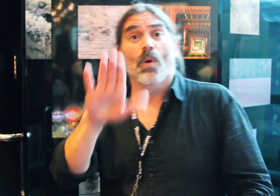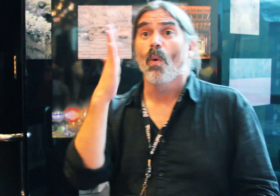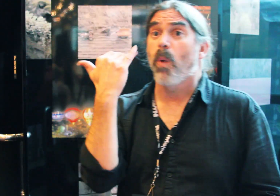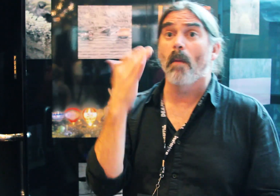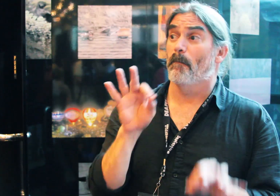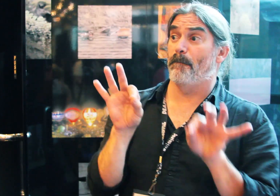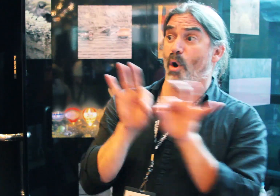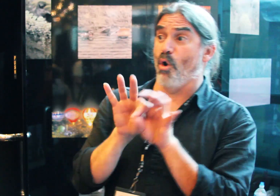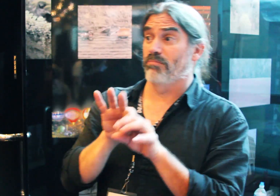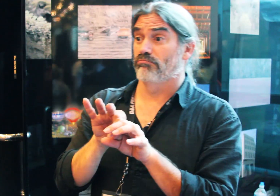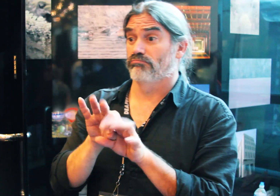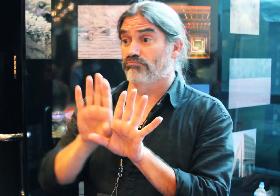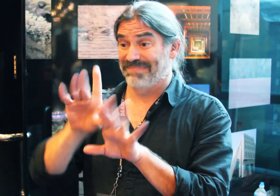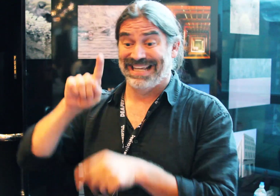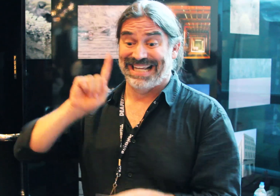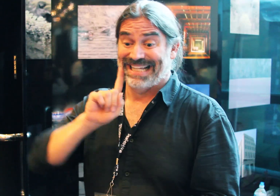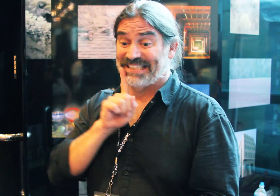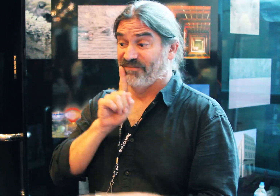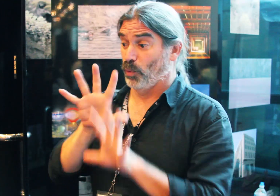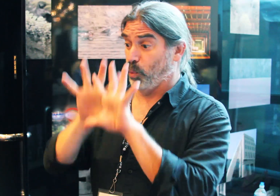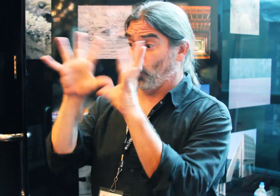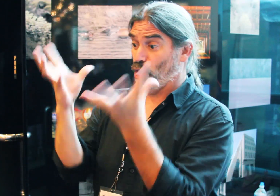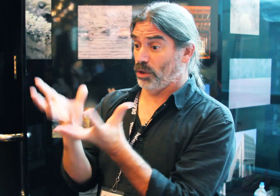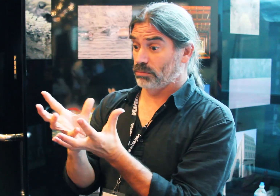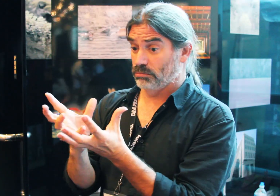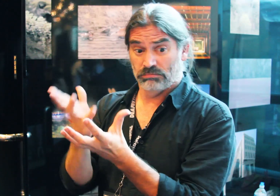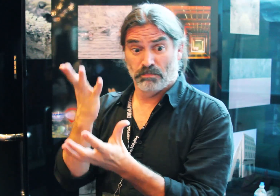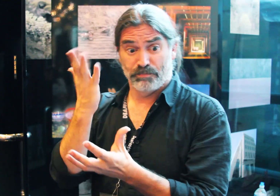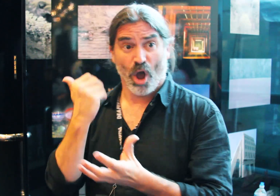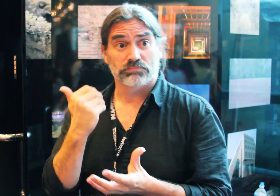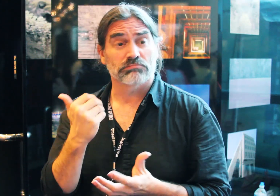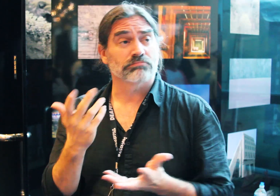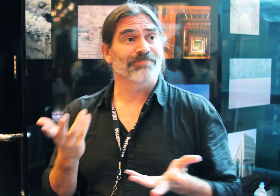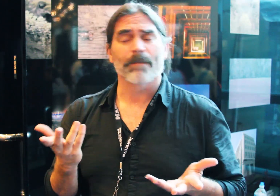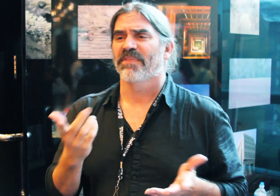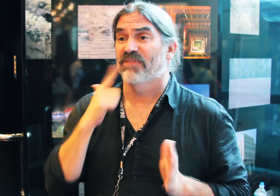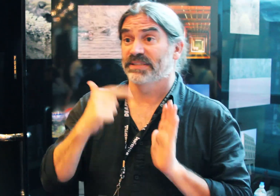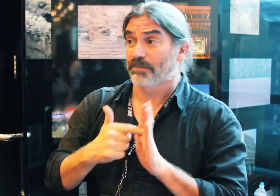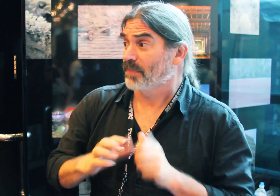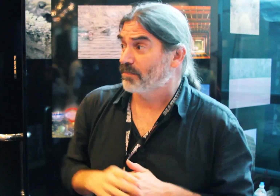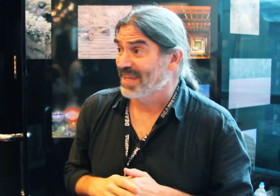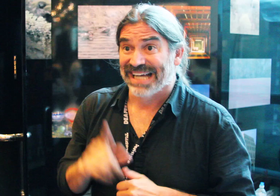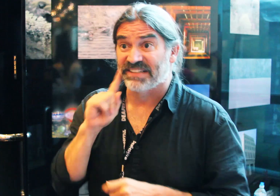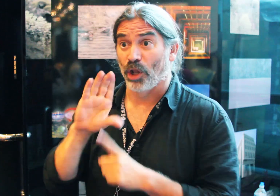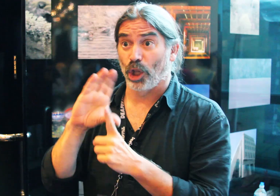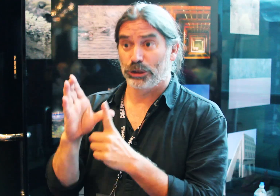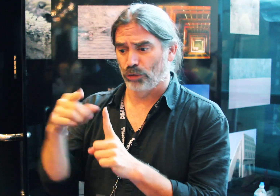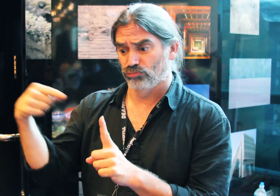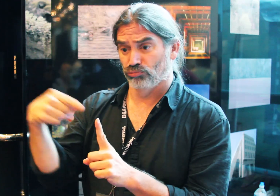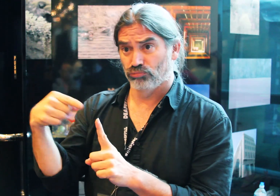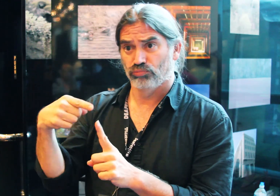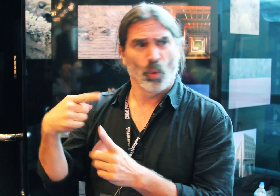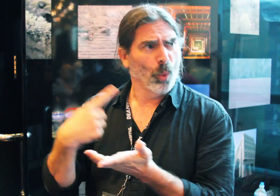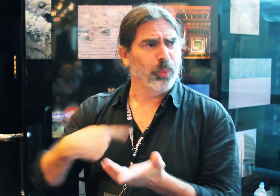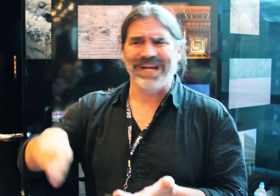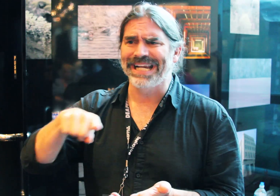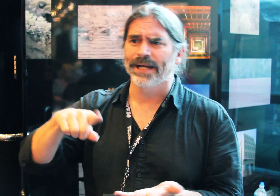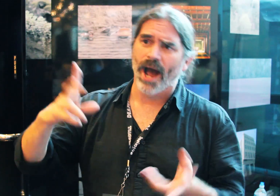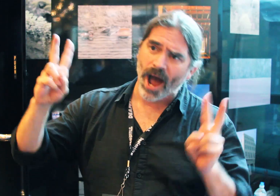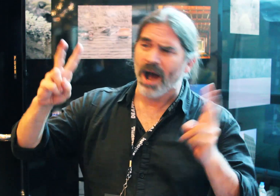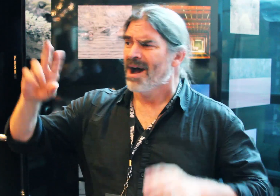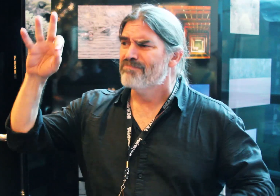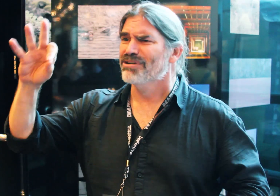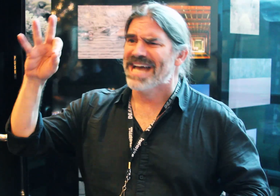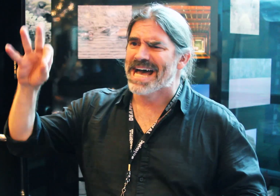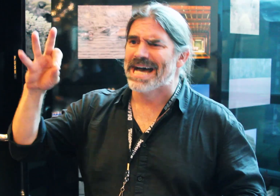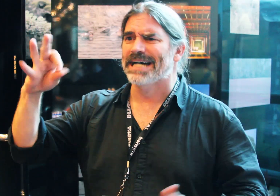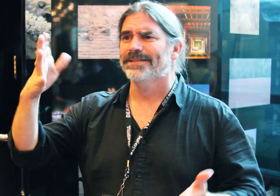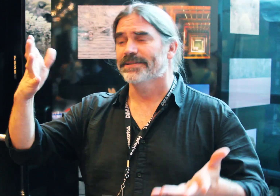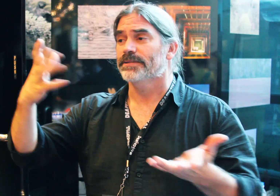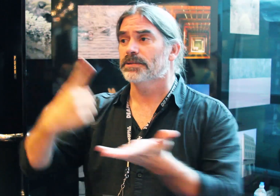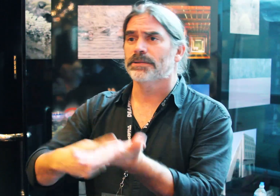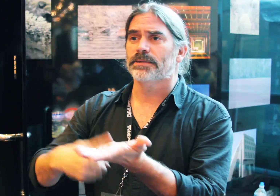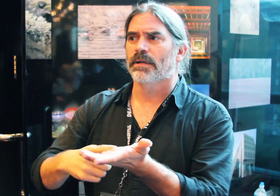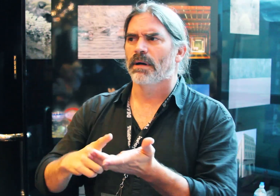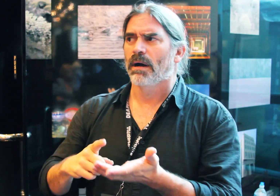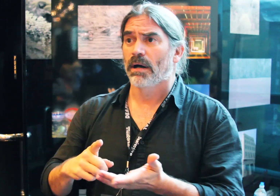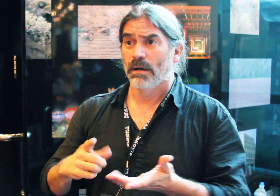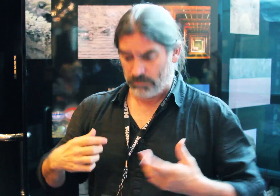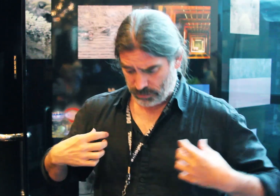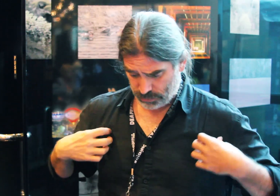Why is it important in the Deaf world? For example, in Deaf culture, we "preach" and discuss -